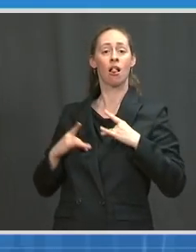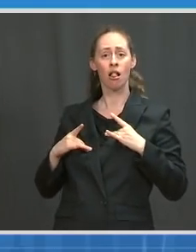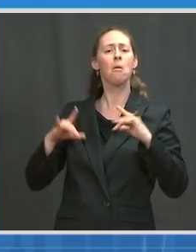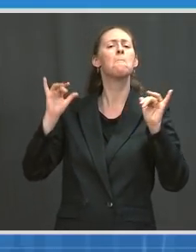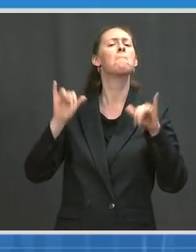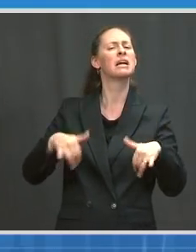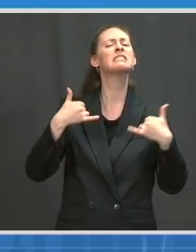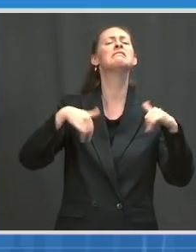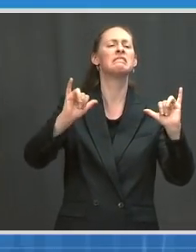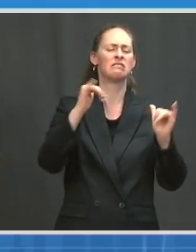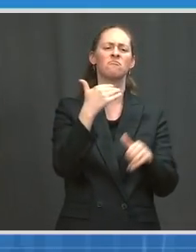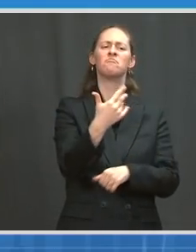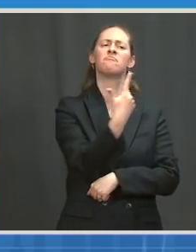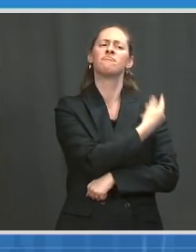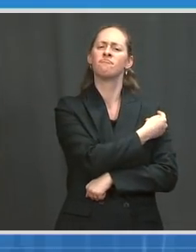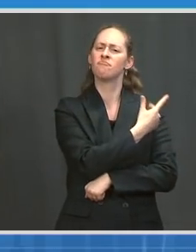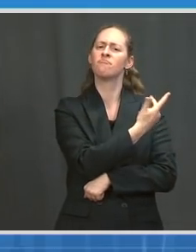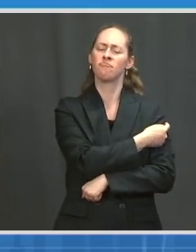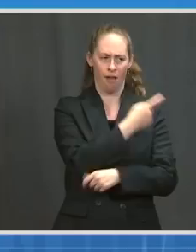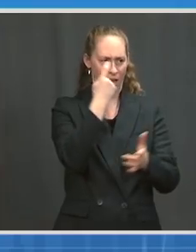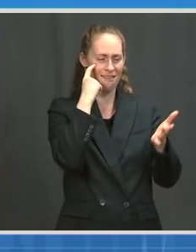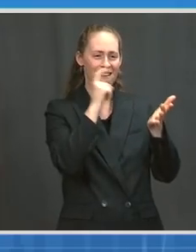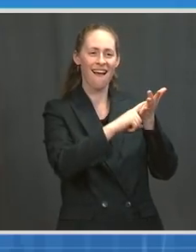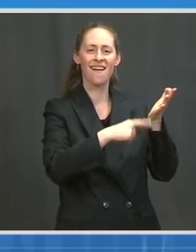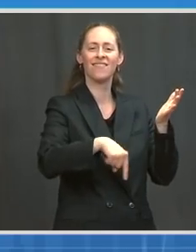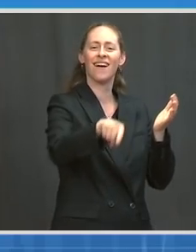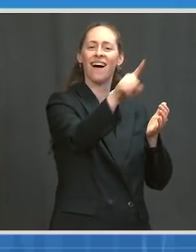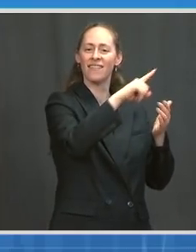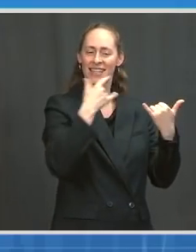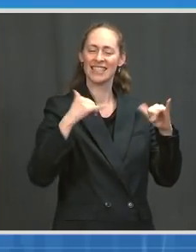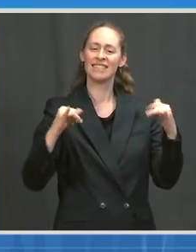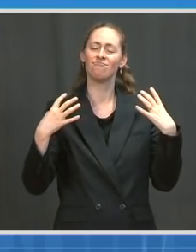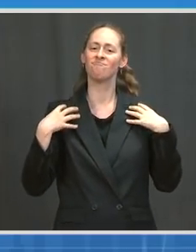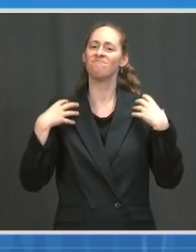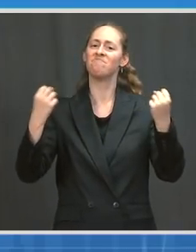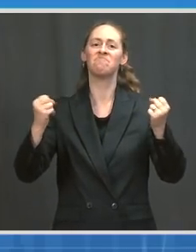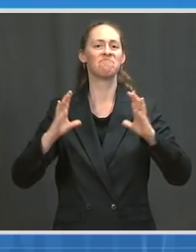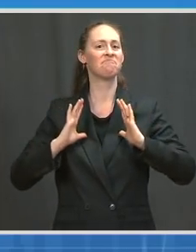with Pfizer-BioNTech mRNA. Again, if you look at the left,